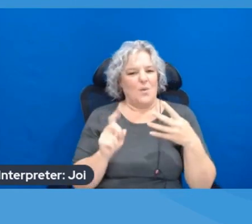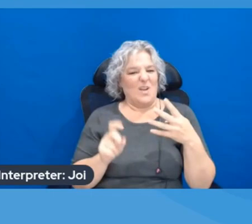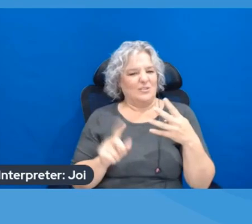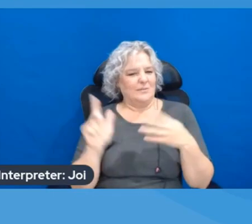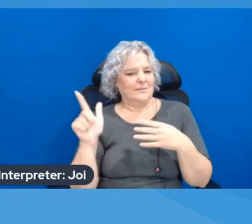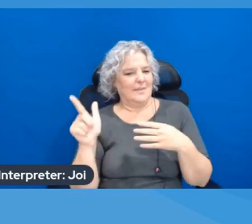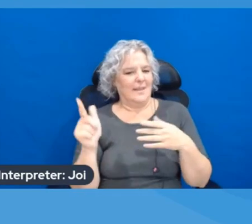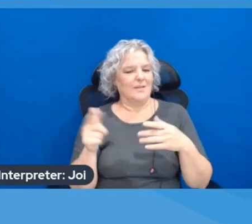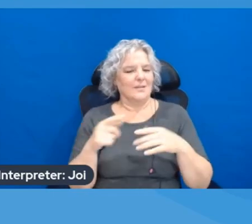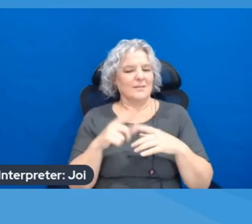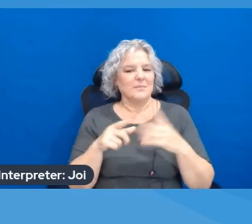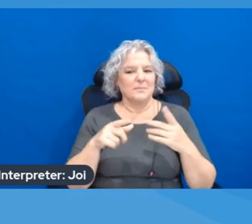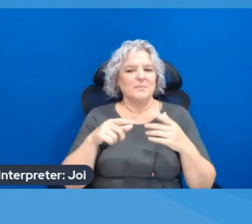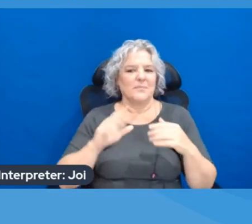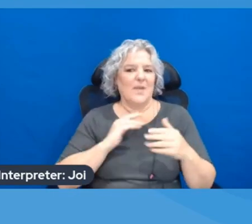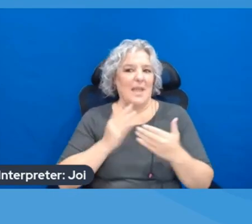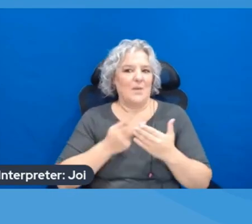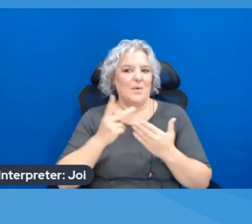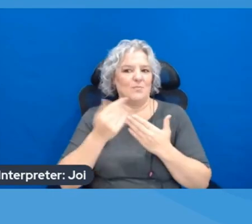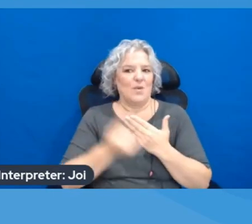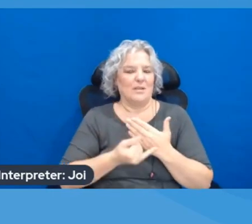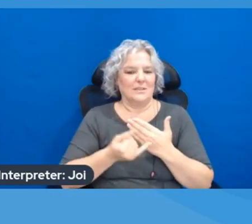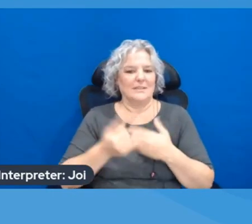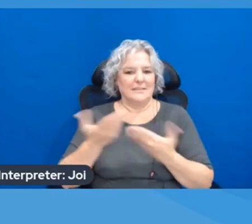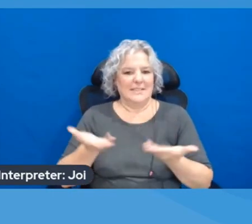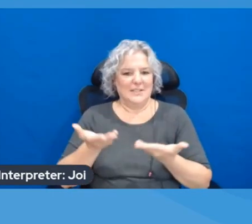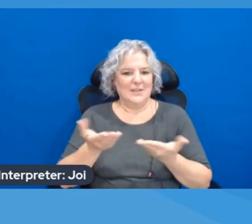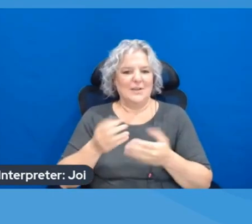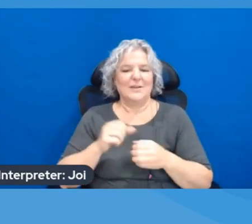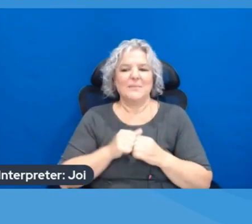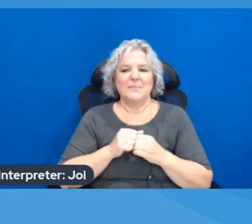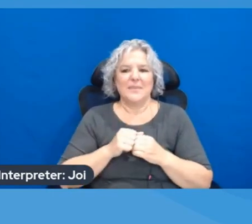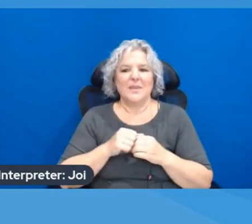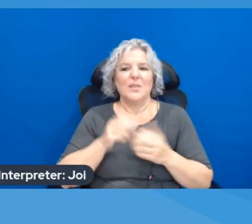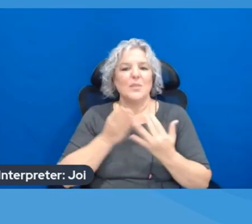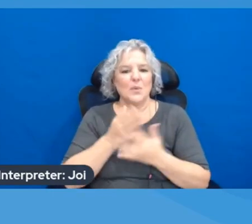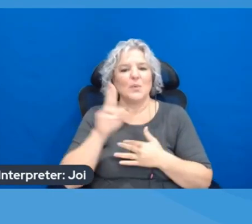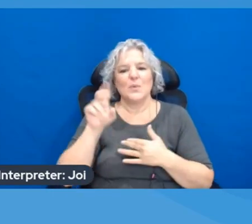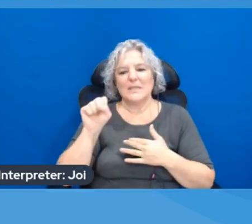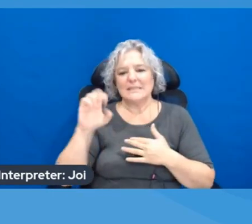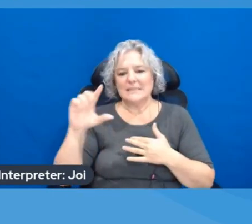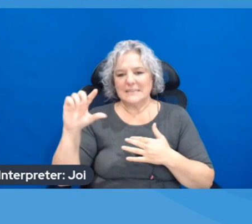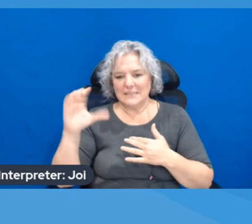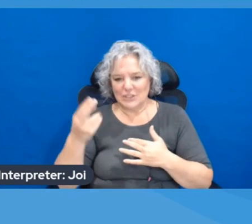our project at EQuIPD as well as USCG. Just to think about